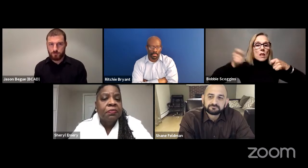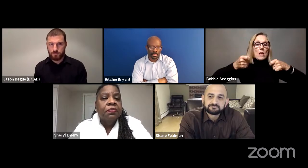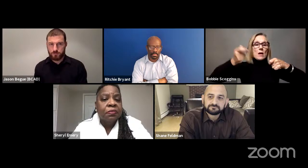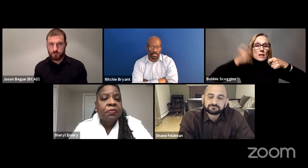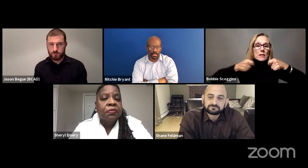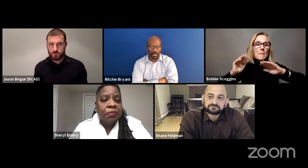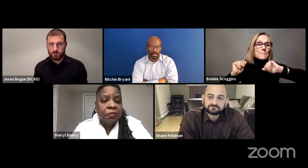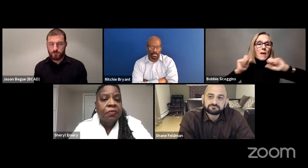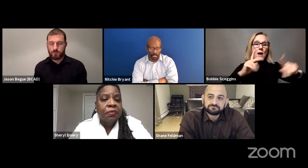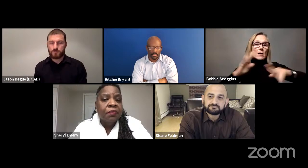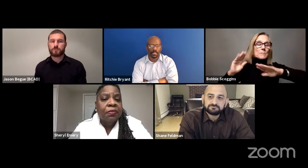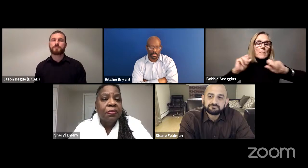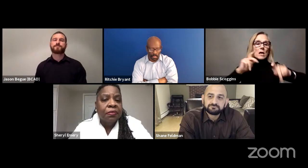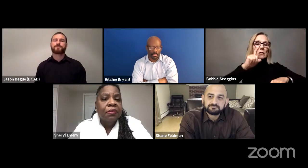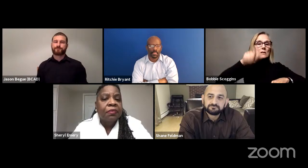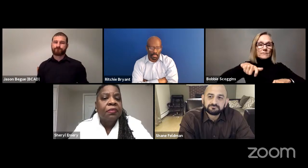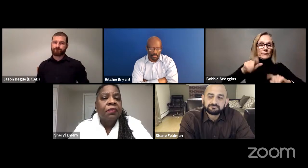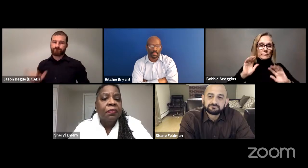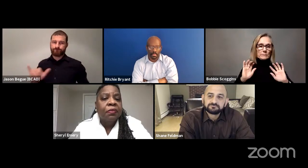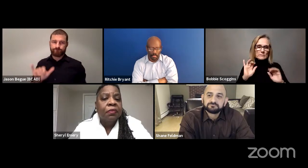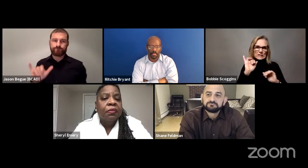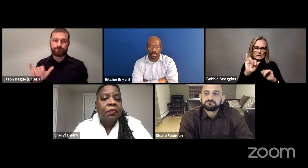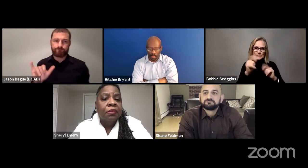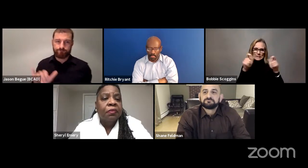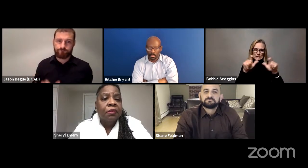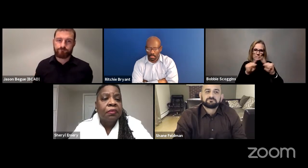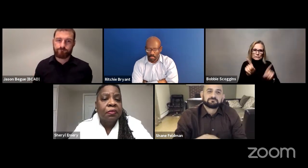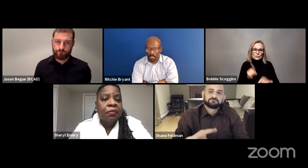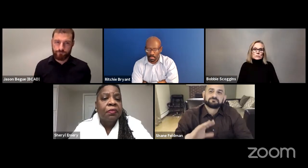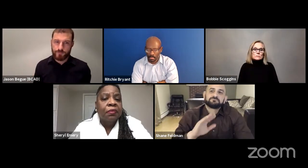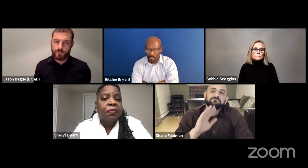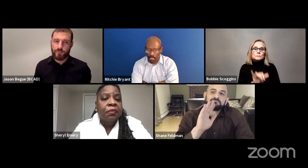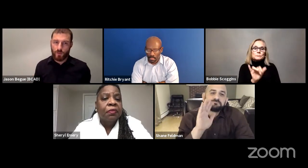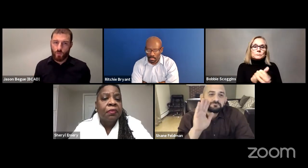of the law, we kept very generic, otherwise we would have to make amendments to that law